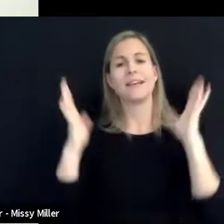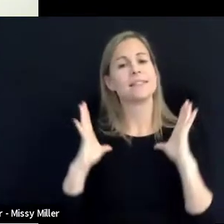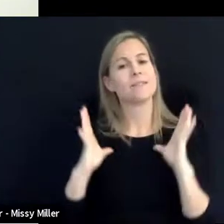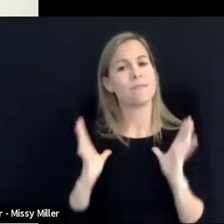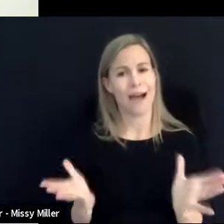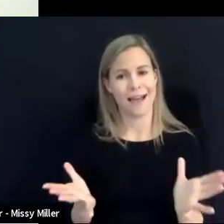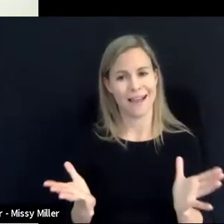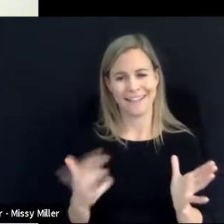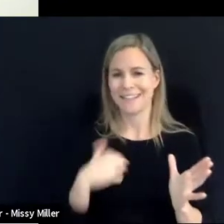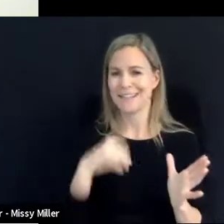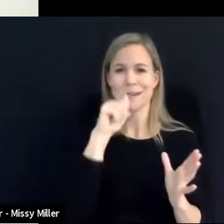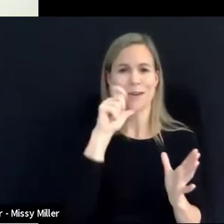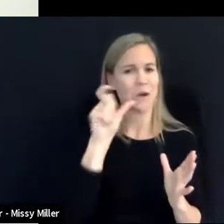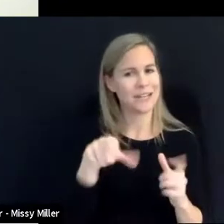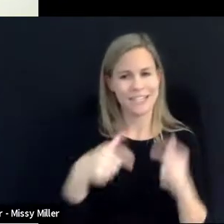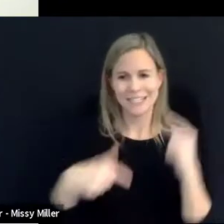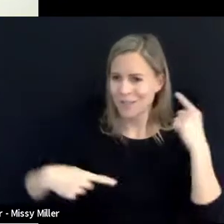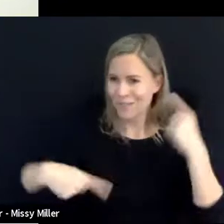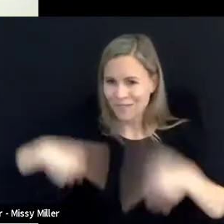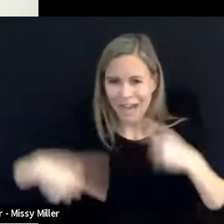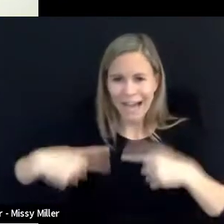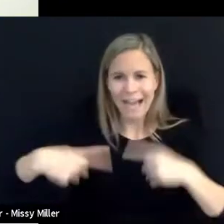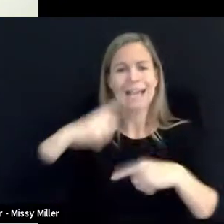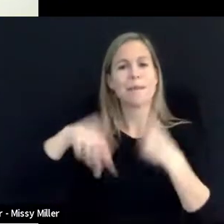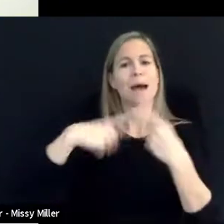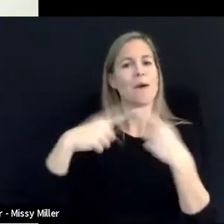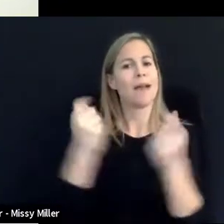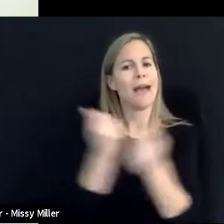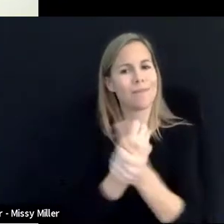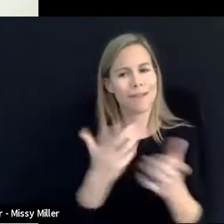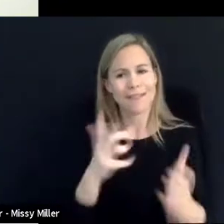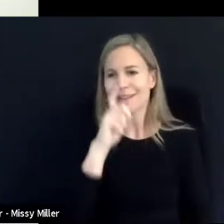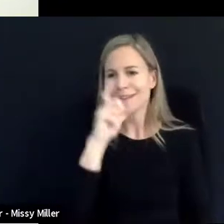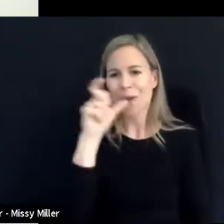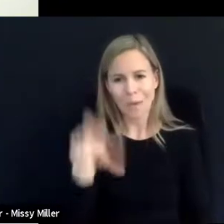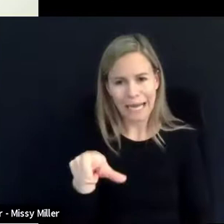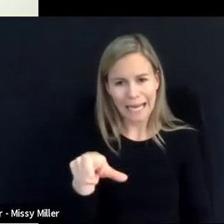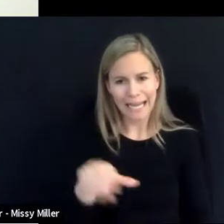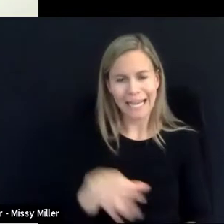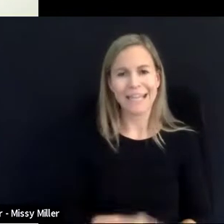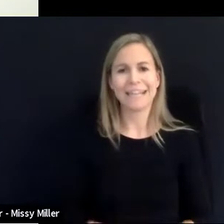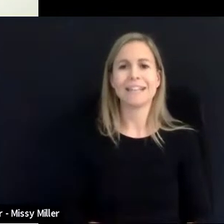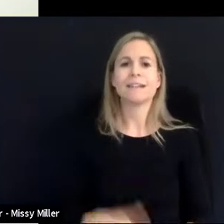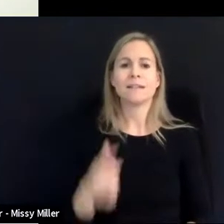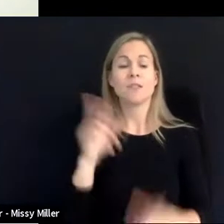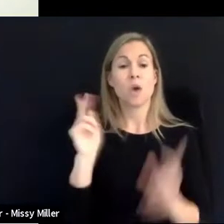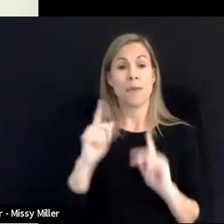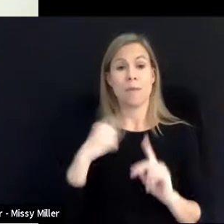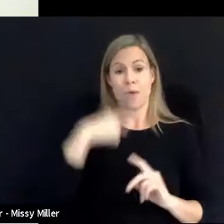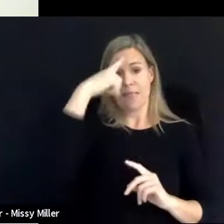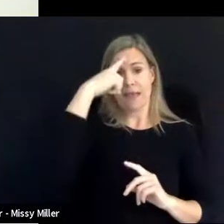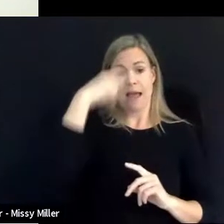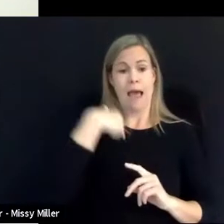I mean, people say, "Oh, Tim, you've really gotten involved in studying behavior in charge syndrome." So Jacob's behaviors, tell me about them.